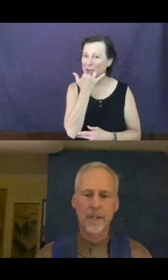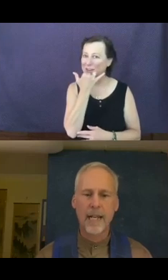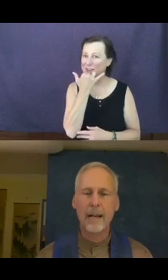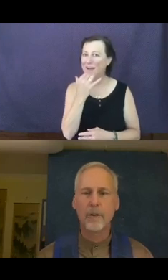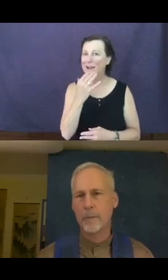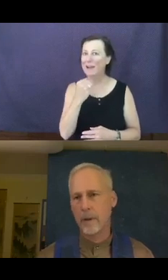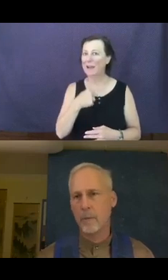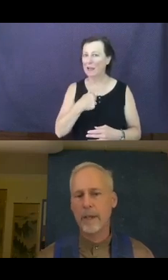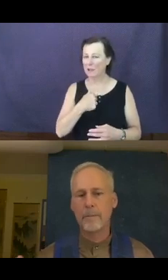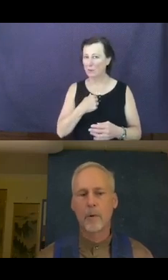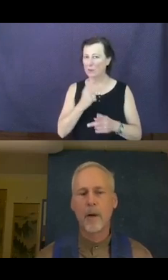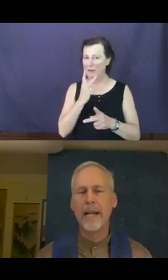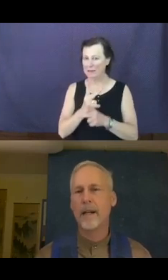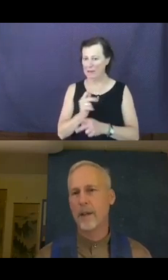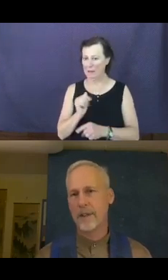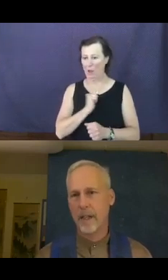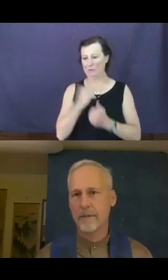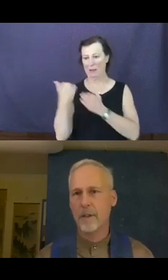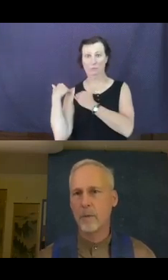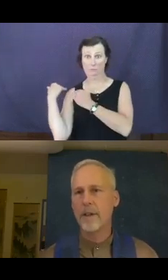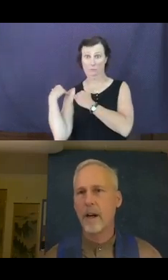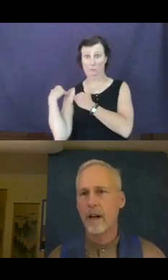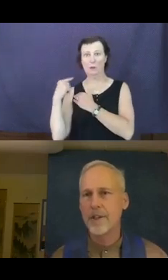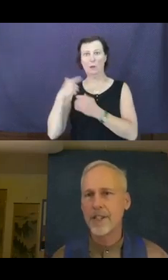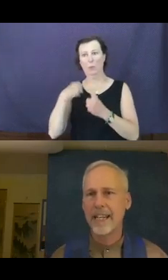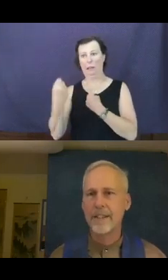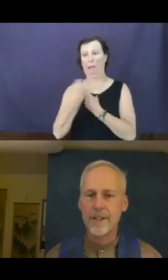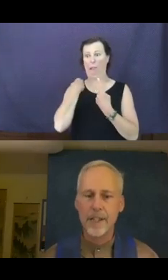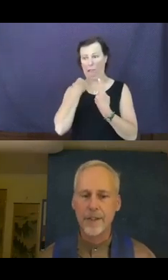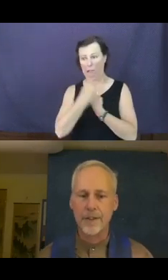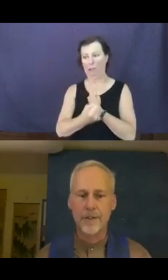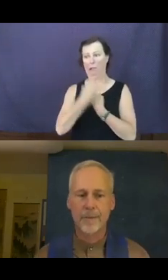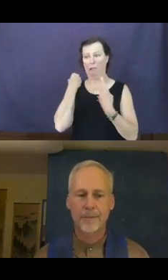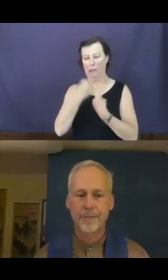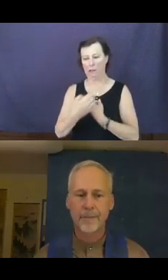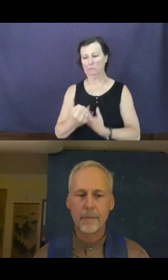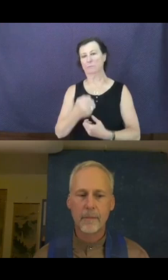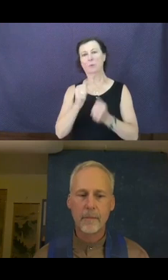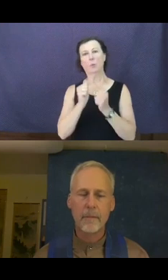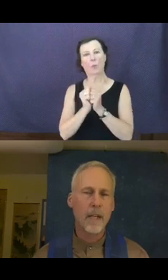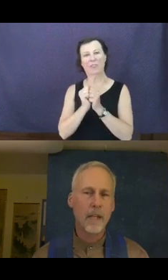accountable, we berate ourselves with harsh accusations.